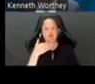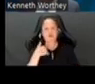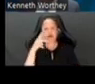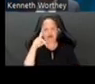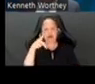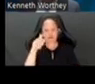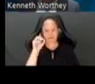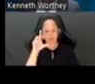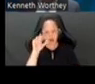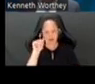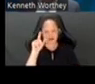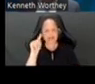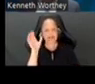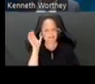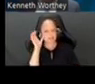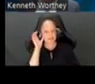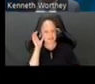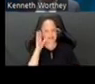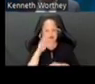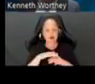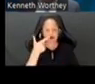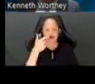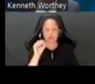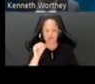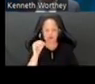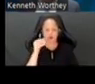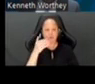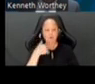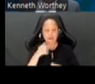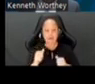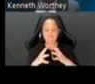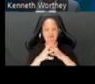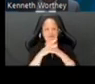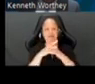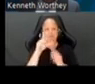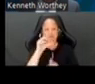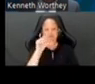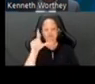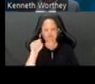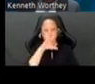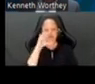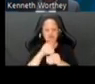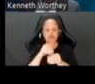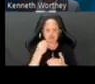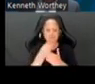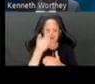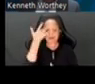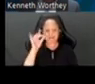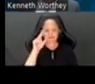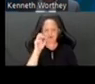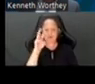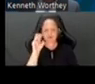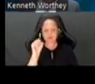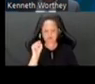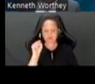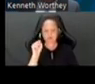to on the go. We have implementation tools which include Money Smart views, we have a